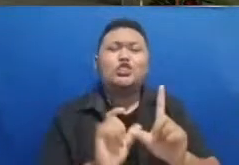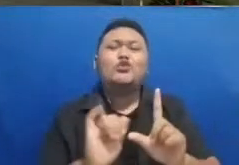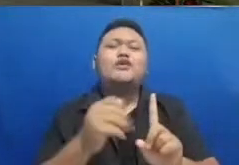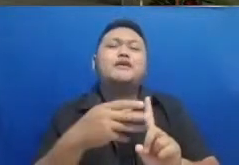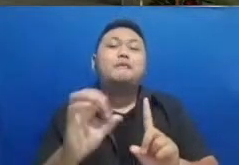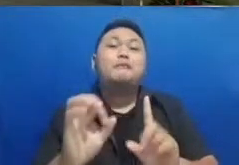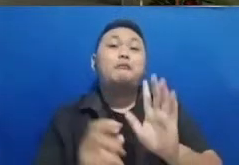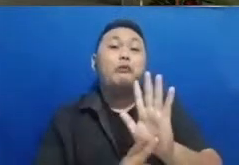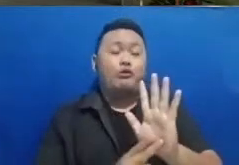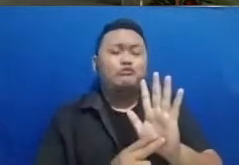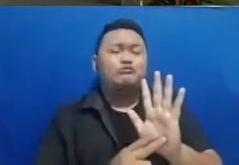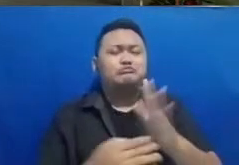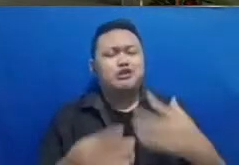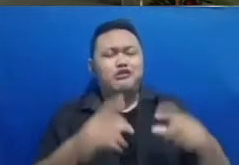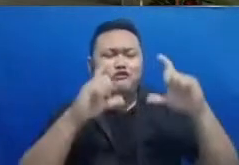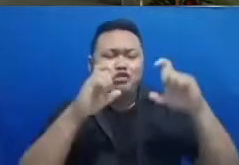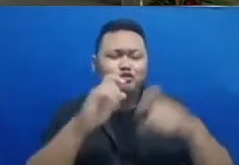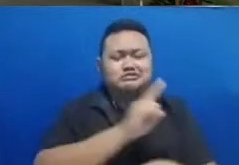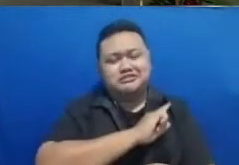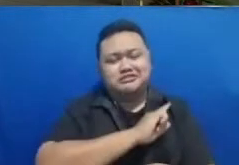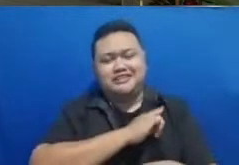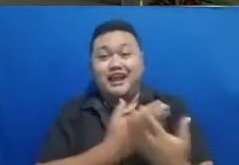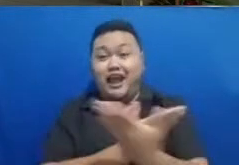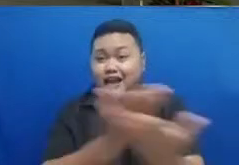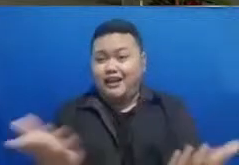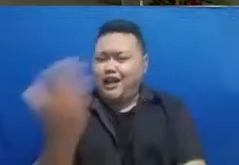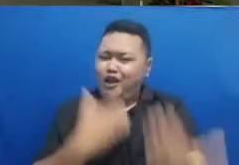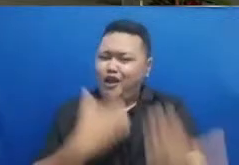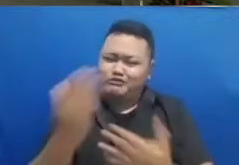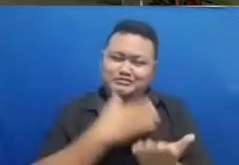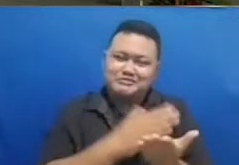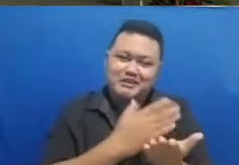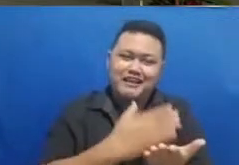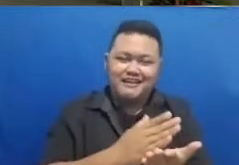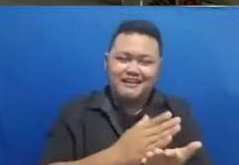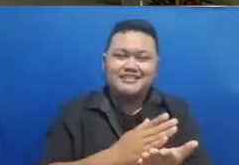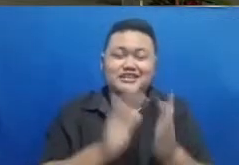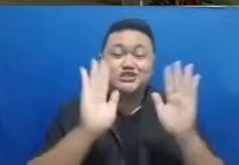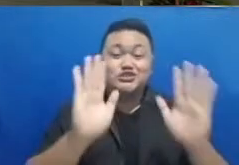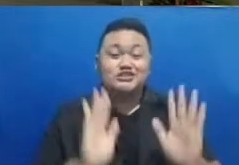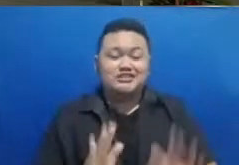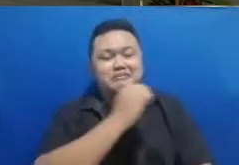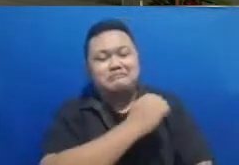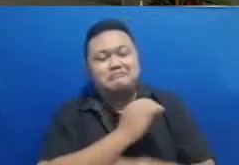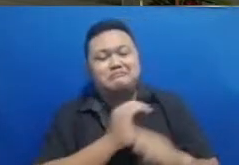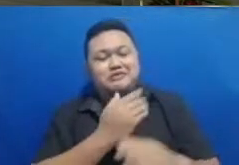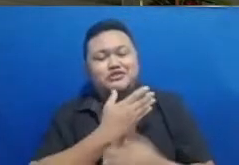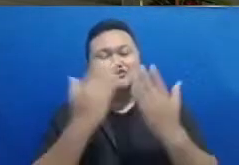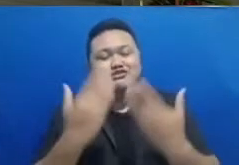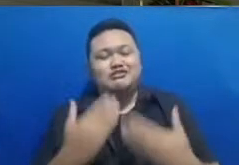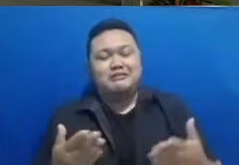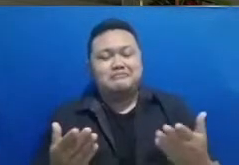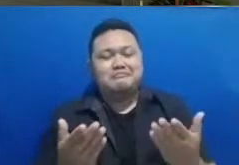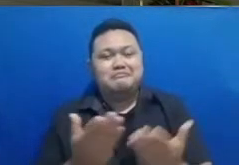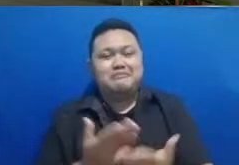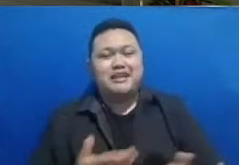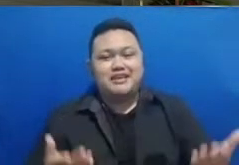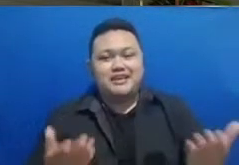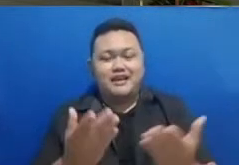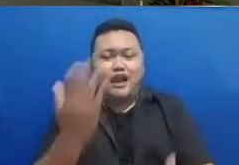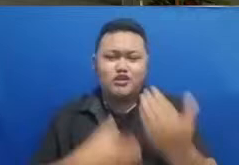graphics. Now it's spread on social media with the hashtag, the teacher's enthusiasm for learning Oh sorry, the enthusiasm for